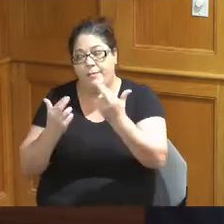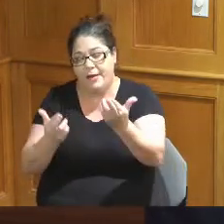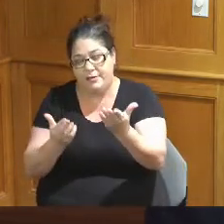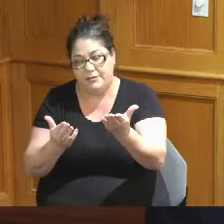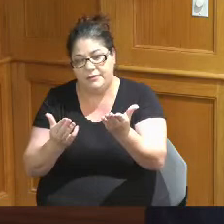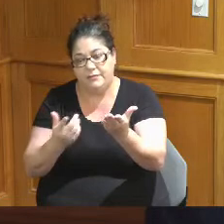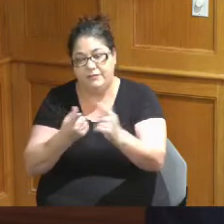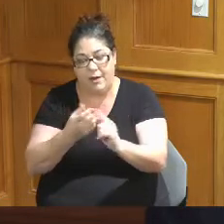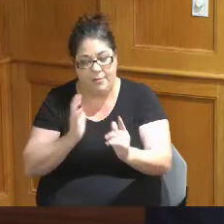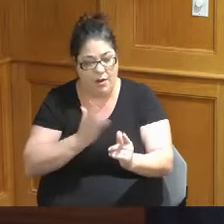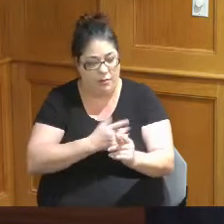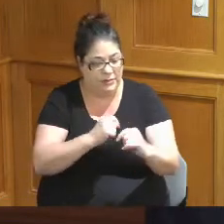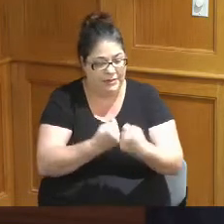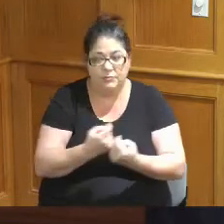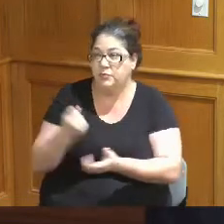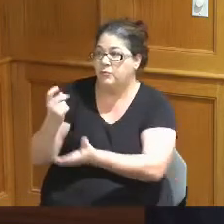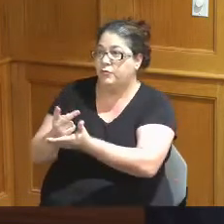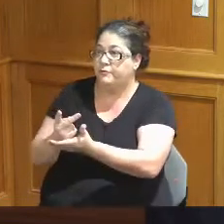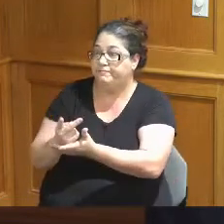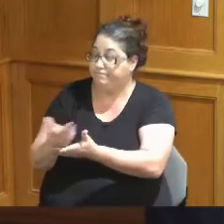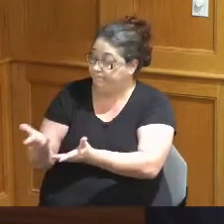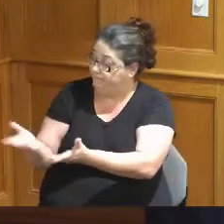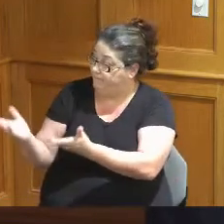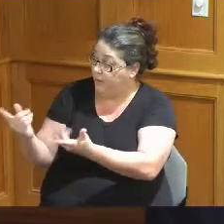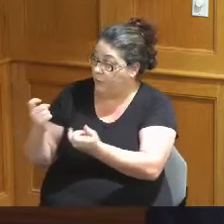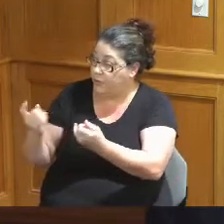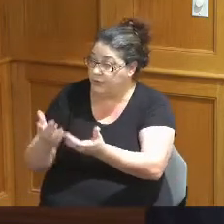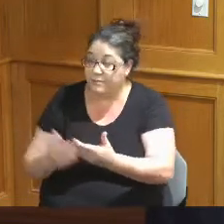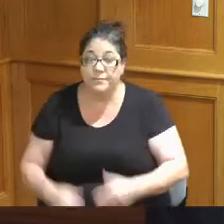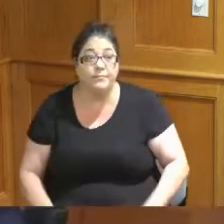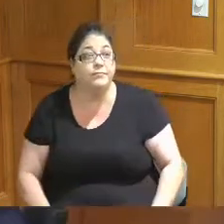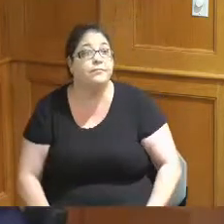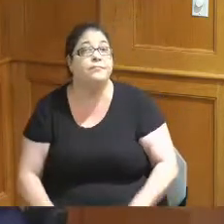Administration that the Board approved happy to answer any questions okay open it up for questions